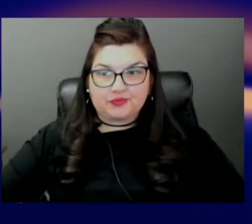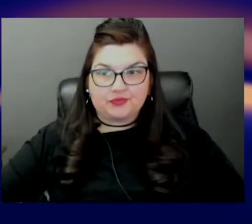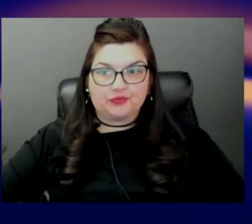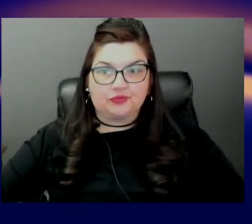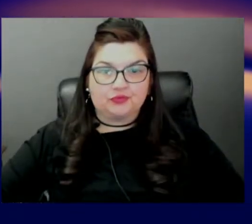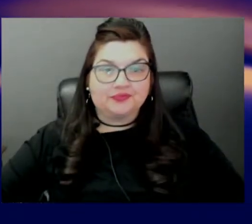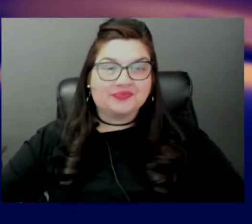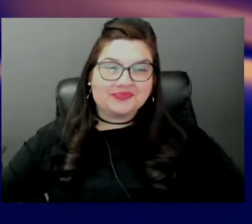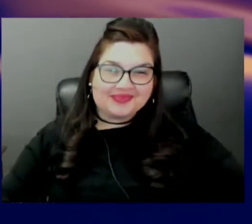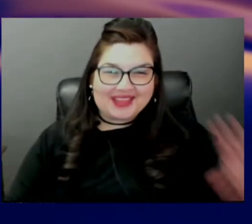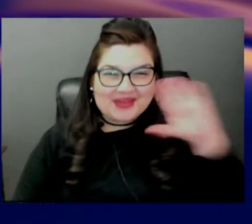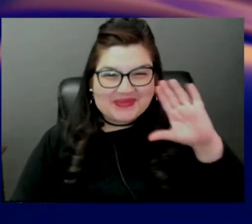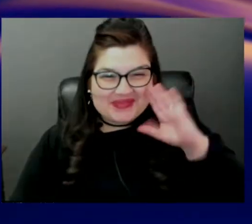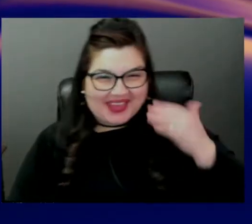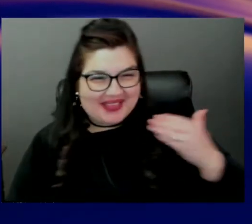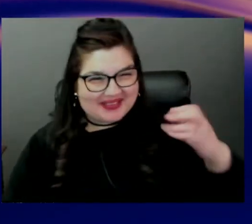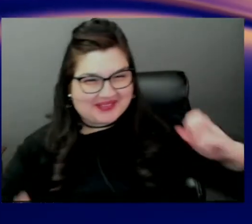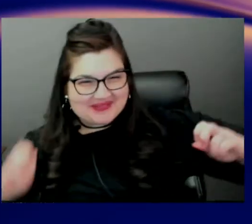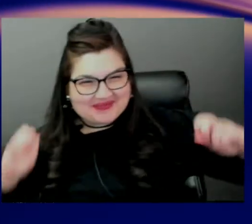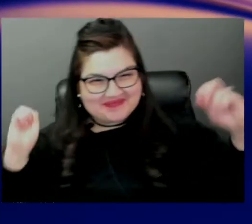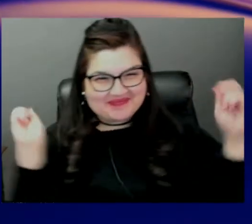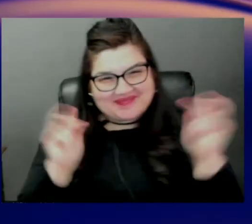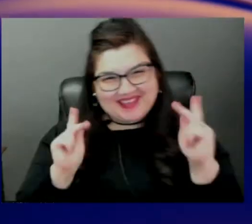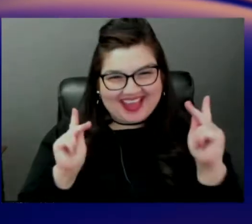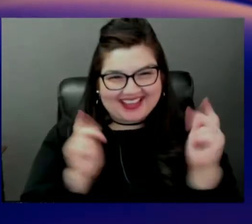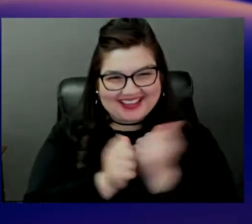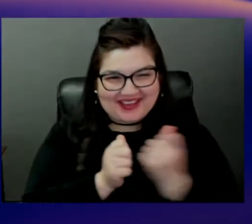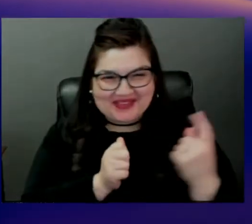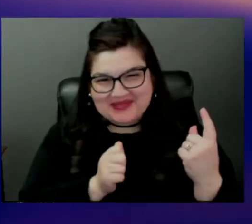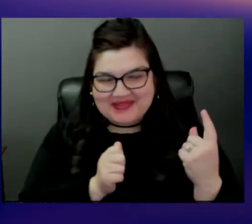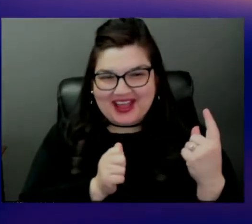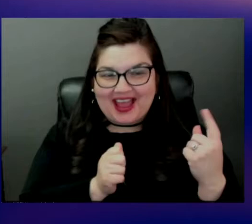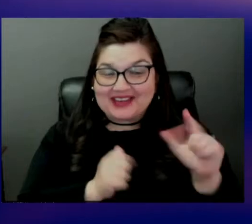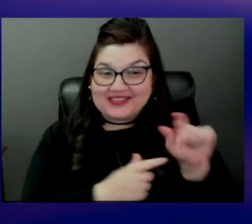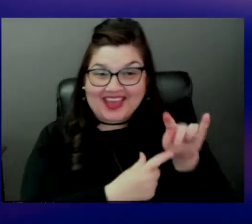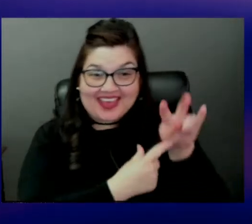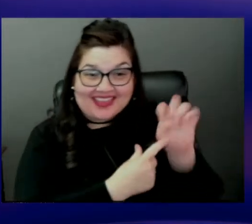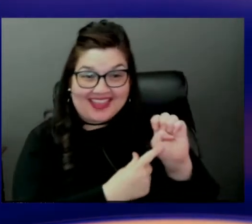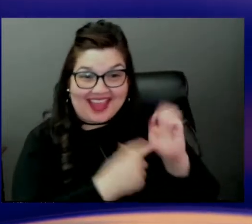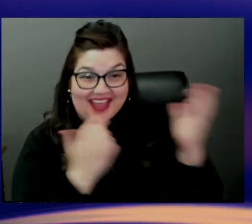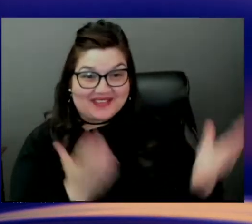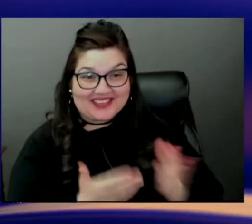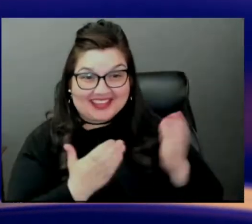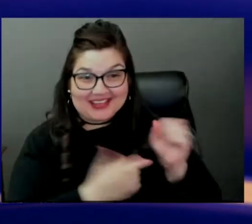And welcome back everyone. We are live here at the San Francisco summit.